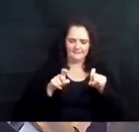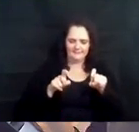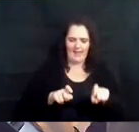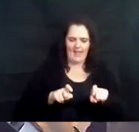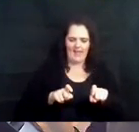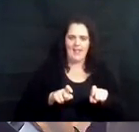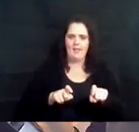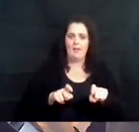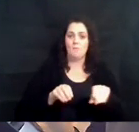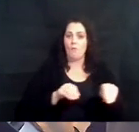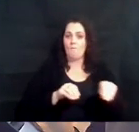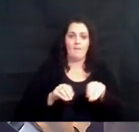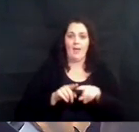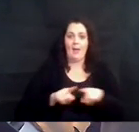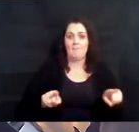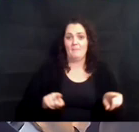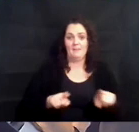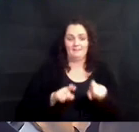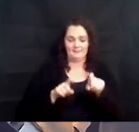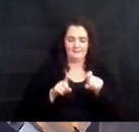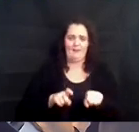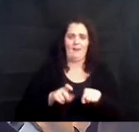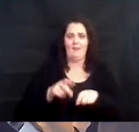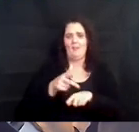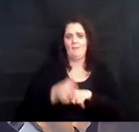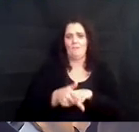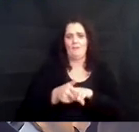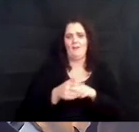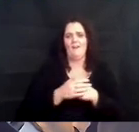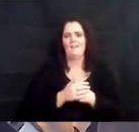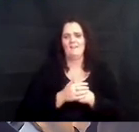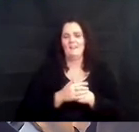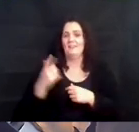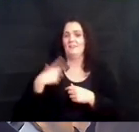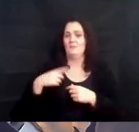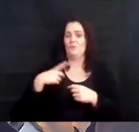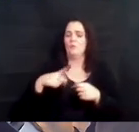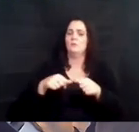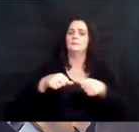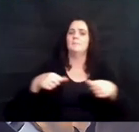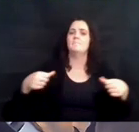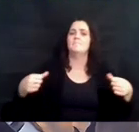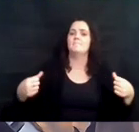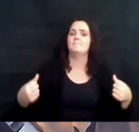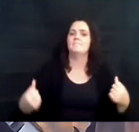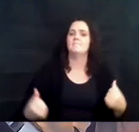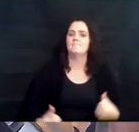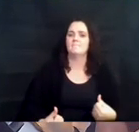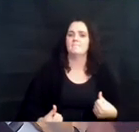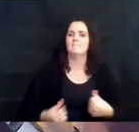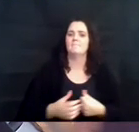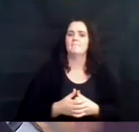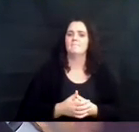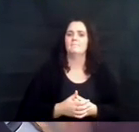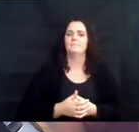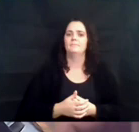So I'm gonna take a piece of sticky tape here and I'm actually gonna put it right across the bottom of my tablet and I'm gonna stick it to the